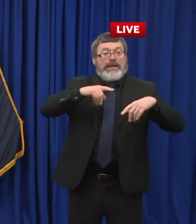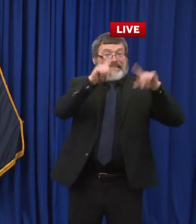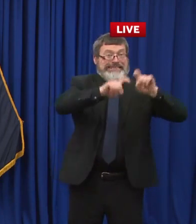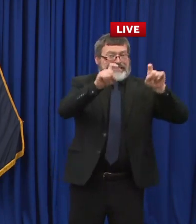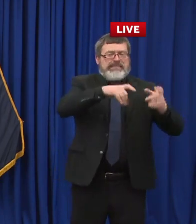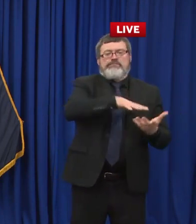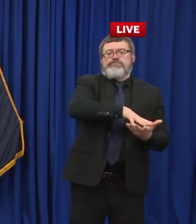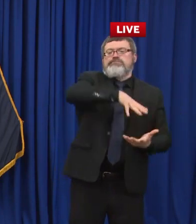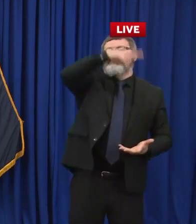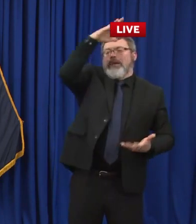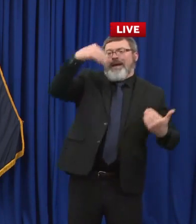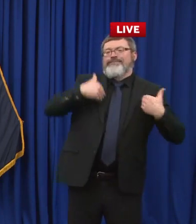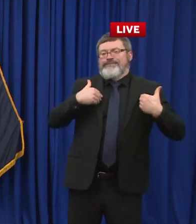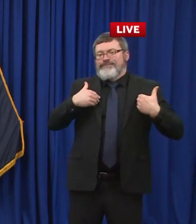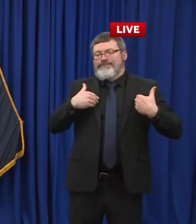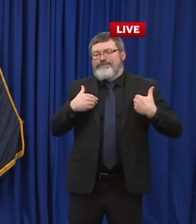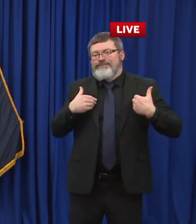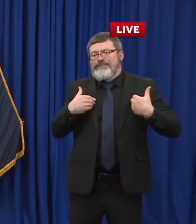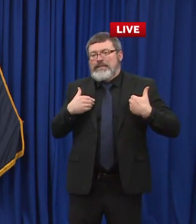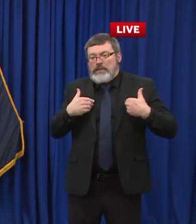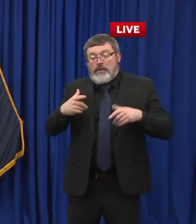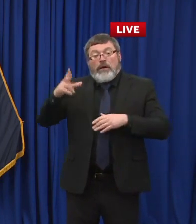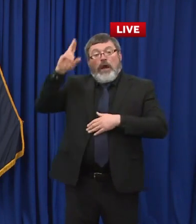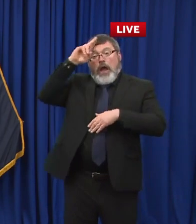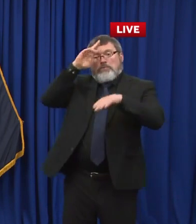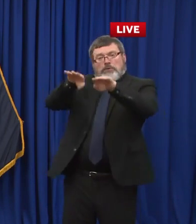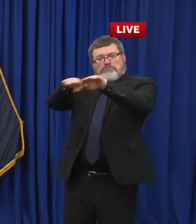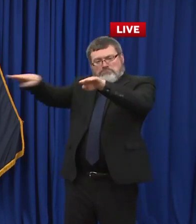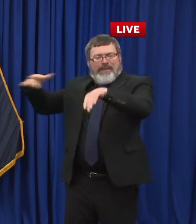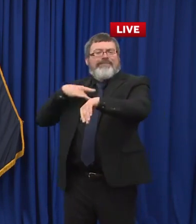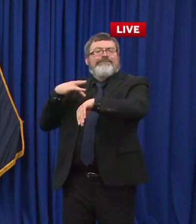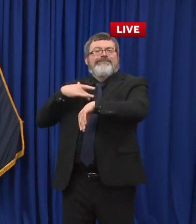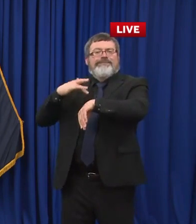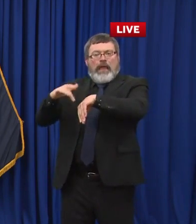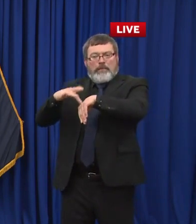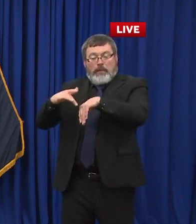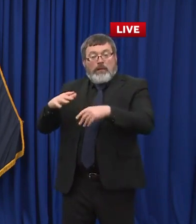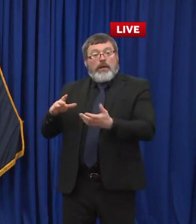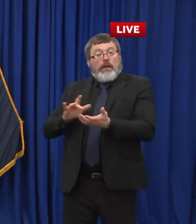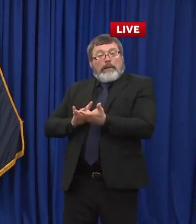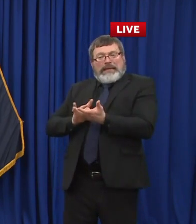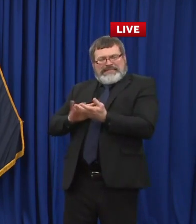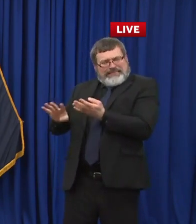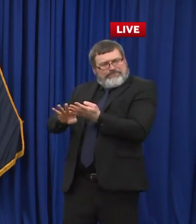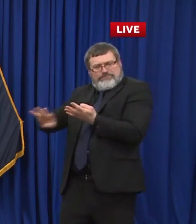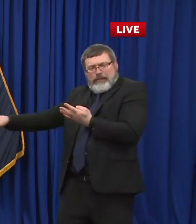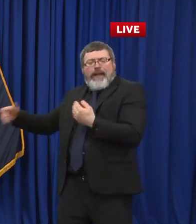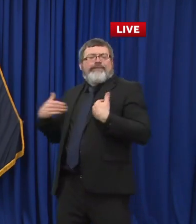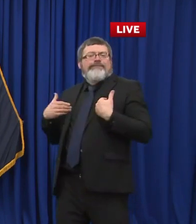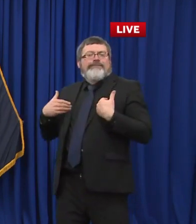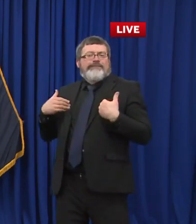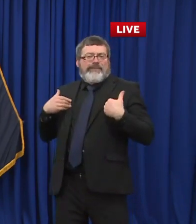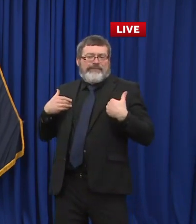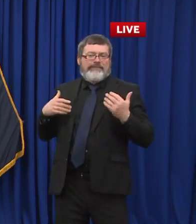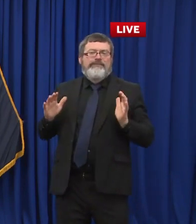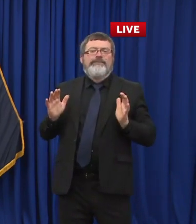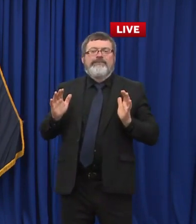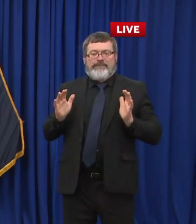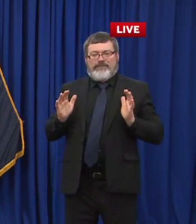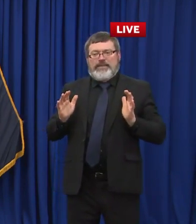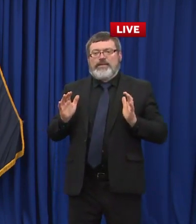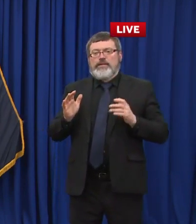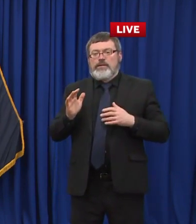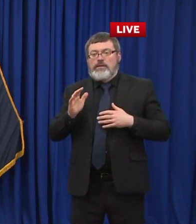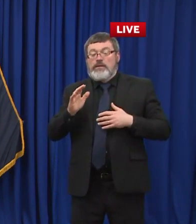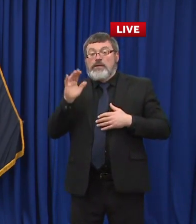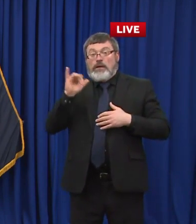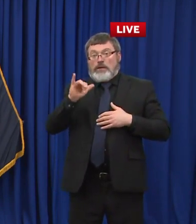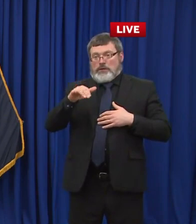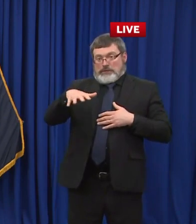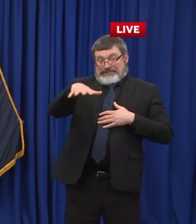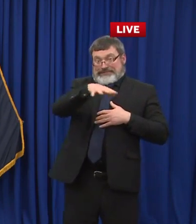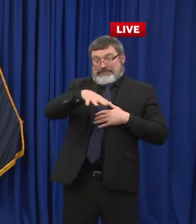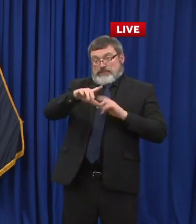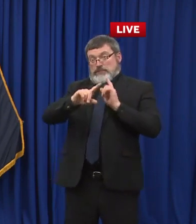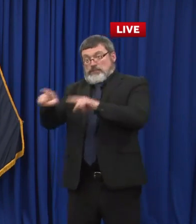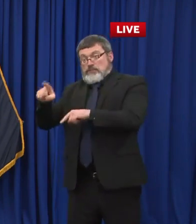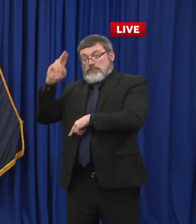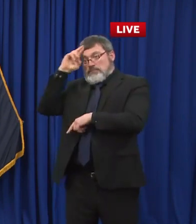WE A PREPARED, WITHOUT A DOUBT, WHETHER IT IS TESTING CAPACITY WITH THE PPE WE HAVE, ADDITIONAL THERAPEUTICS TO TREAT INDIVIDUALS, WE KNOW THE RATE OF HOSPITALIZATION THIS TIME AROUND